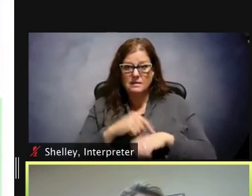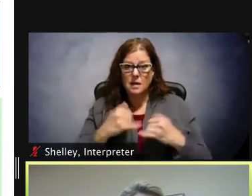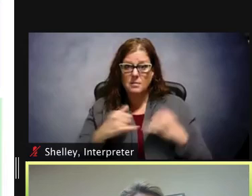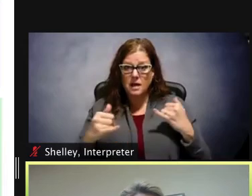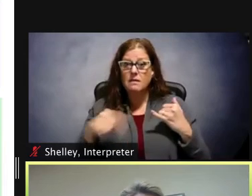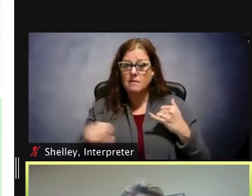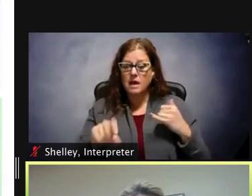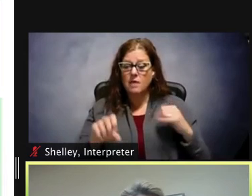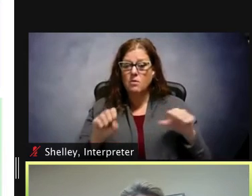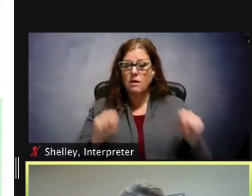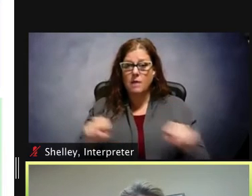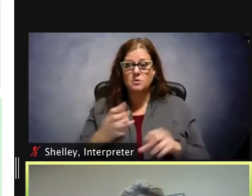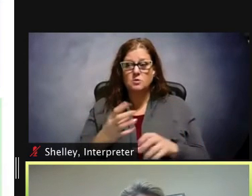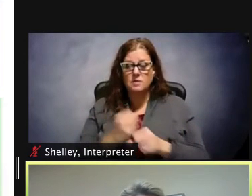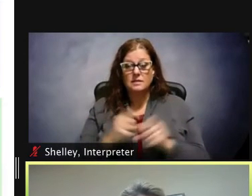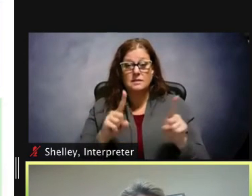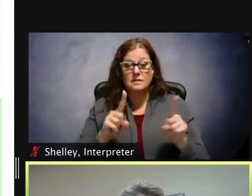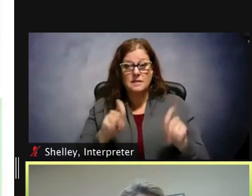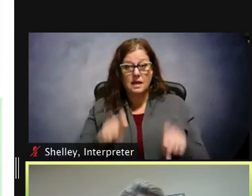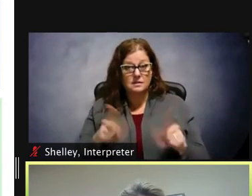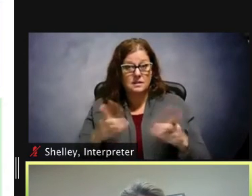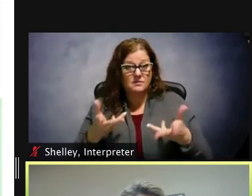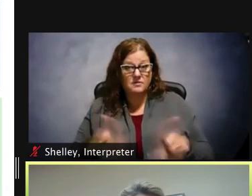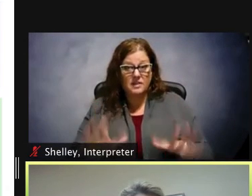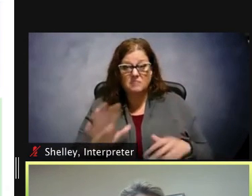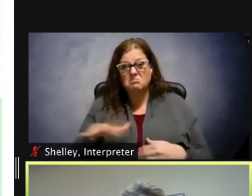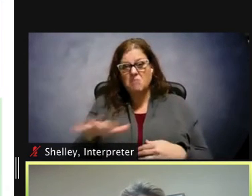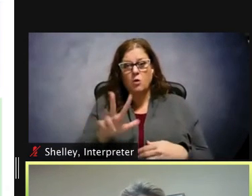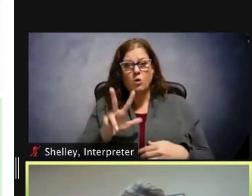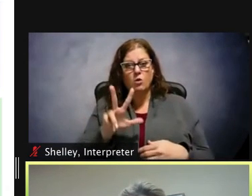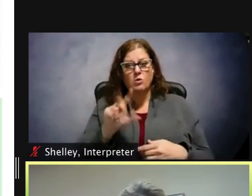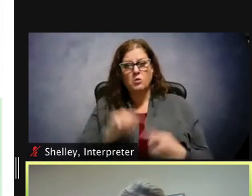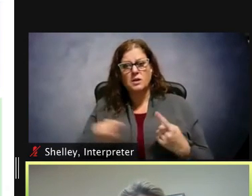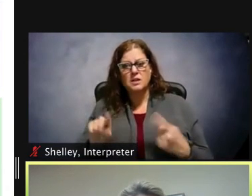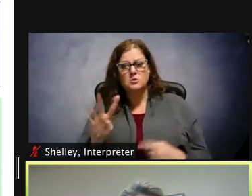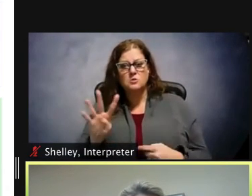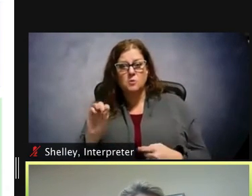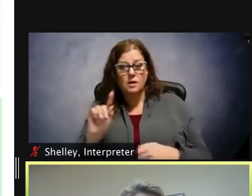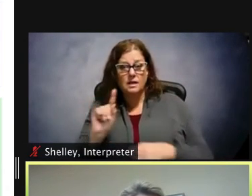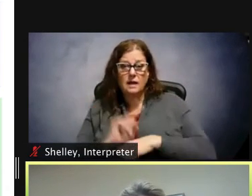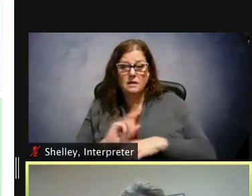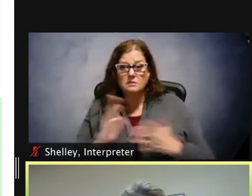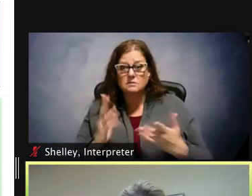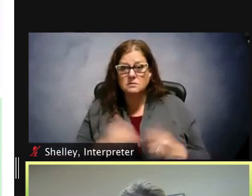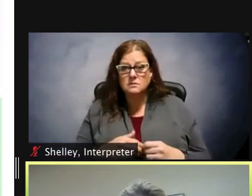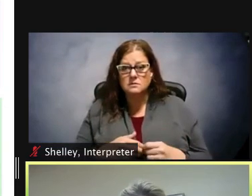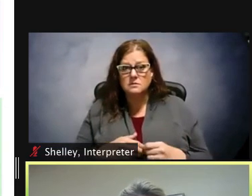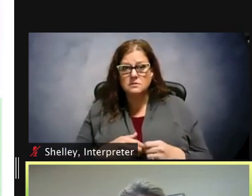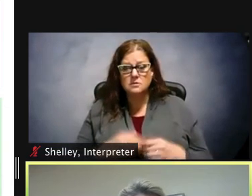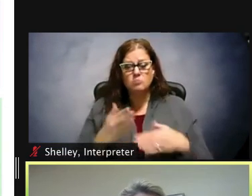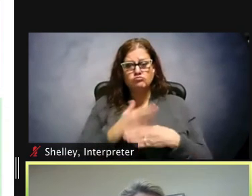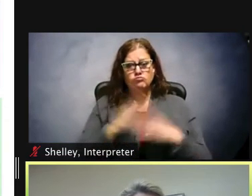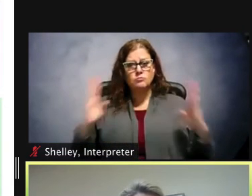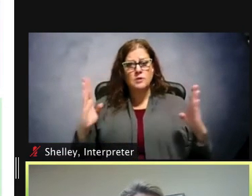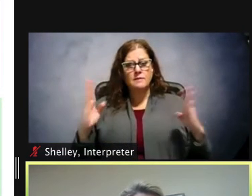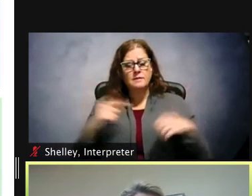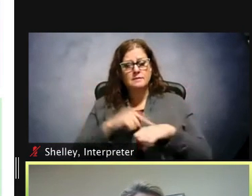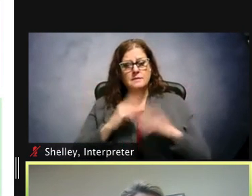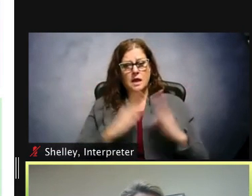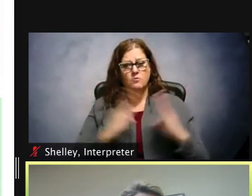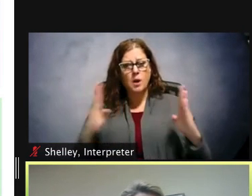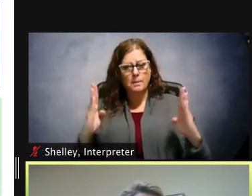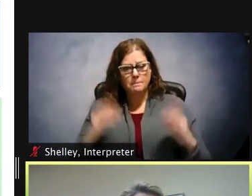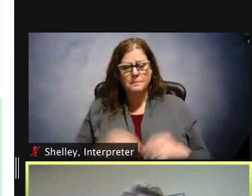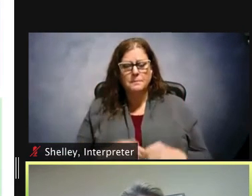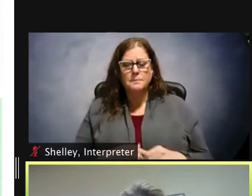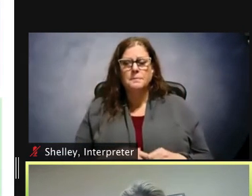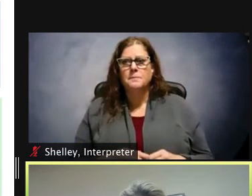to get the testing done in about 30 to 40 days, so well within the time. And then we had the IEP.